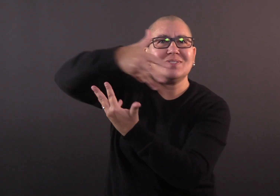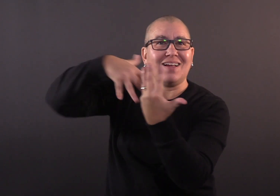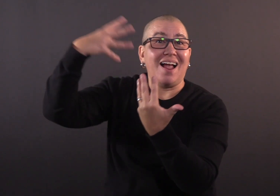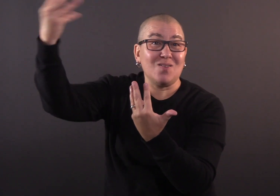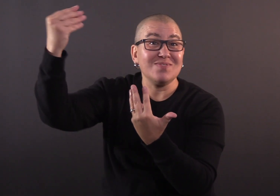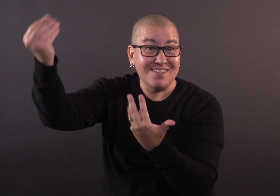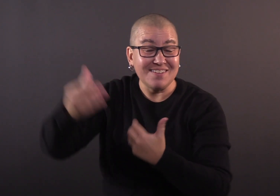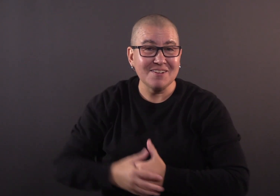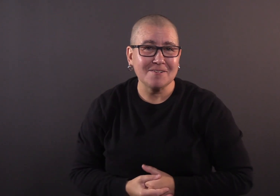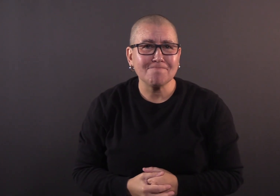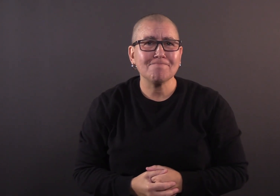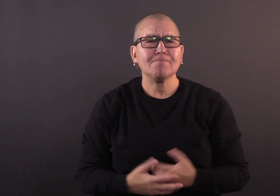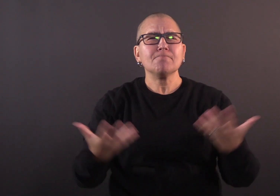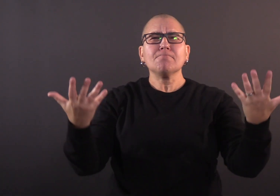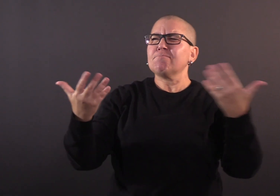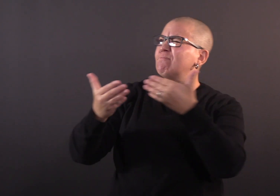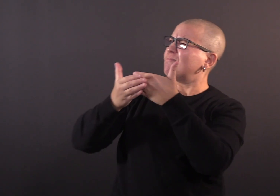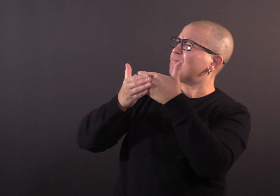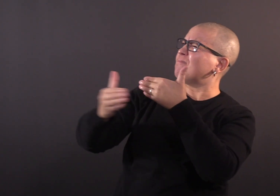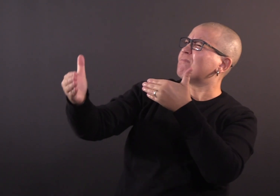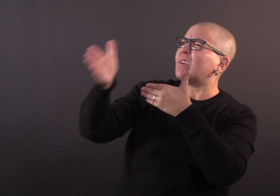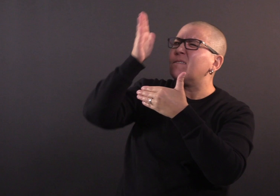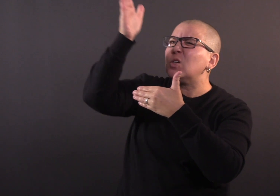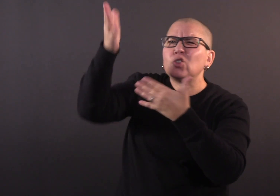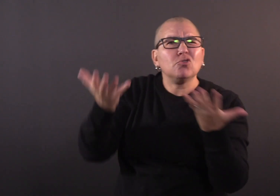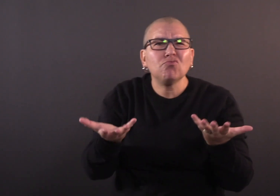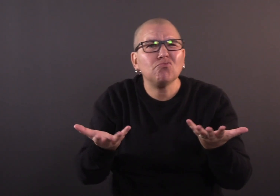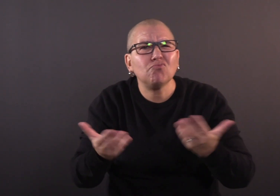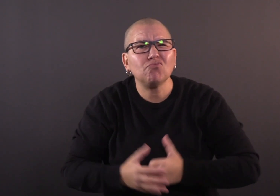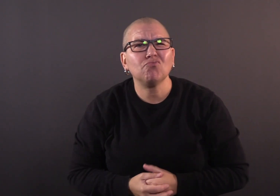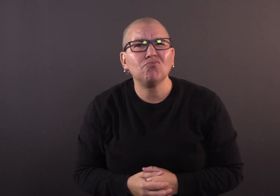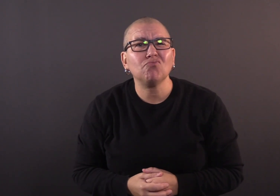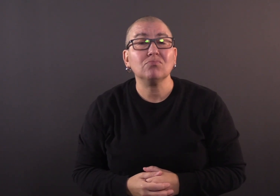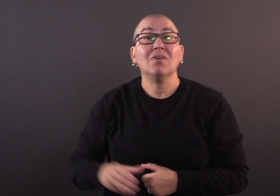Future work MDH continues to